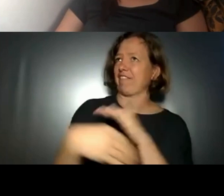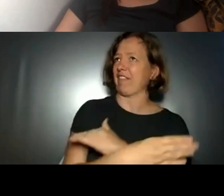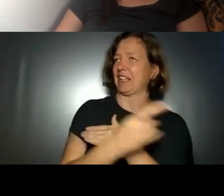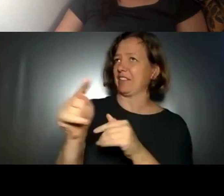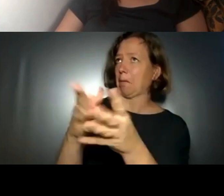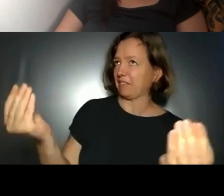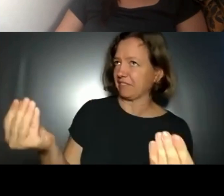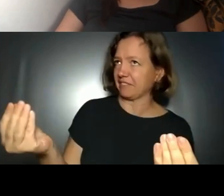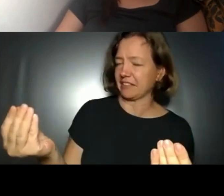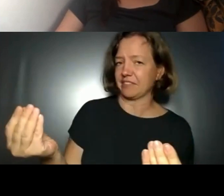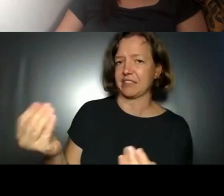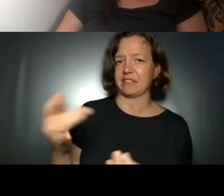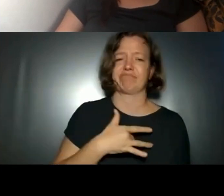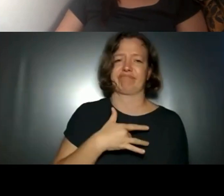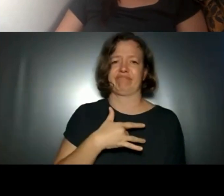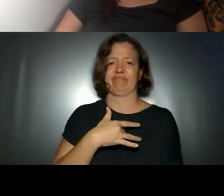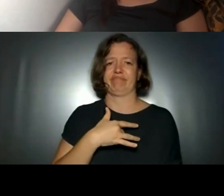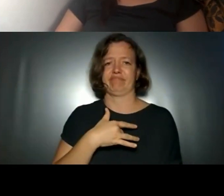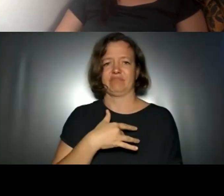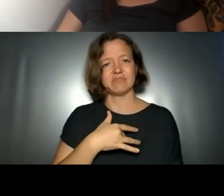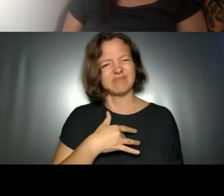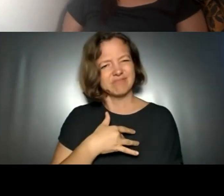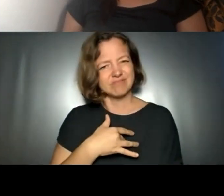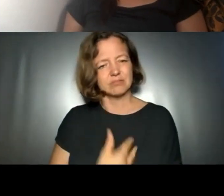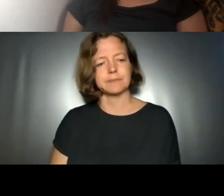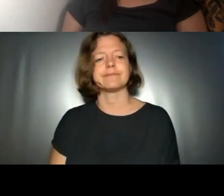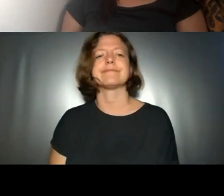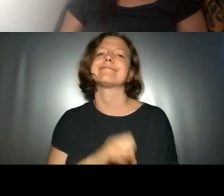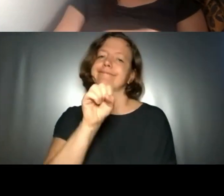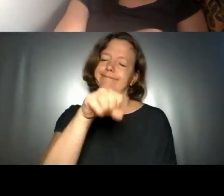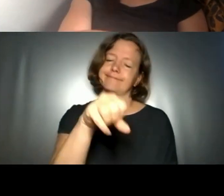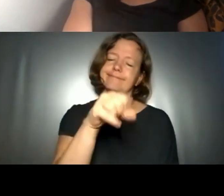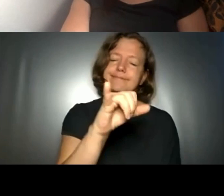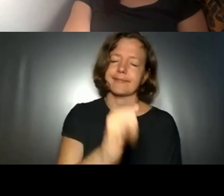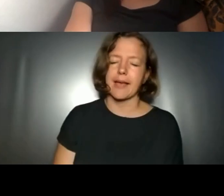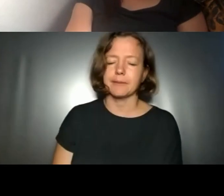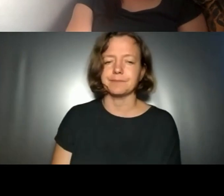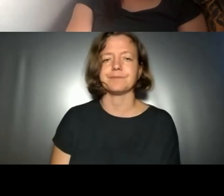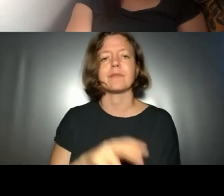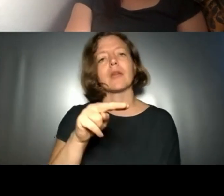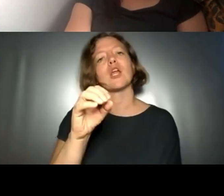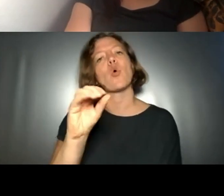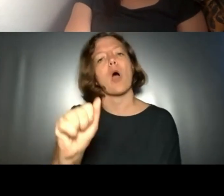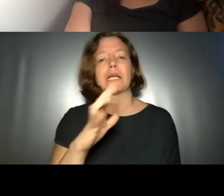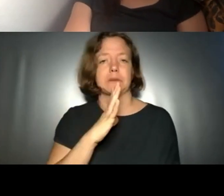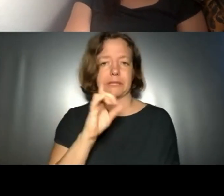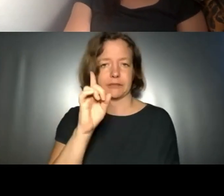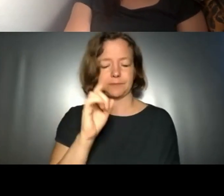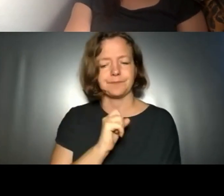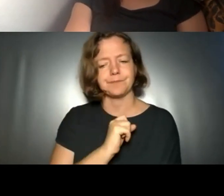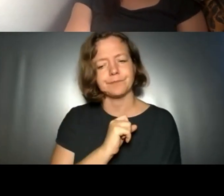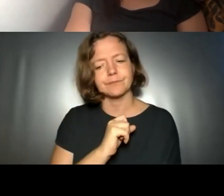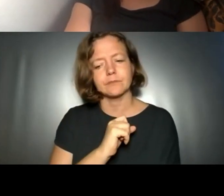Noa Winter: It's Noa speaking. Yeah, I would also like to add something to that because I think what is also important